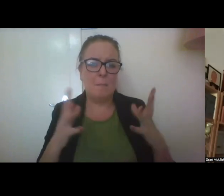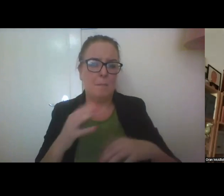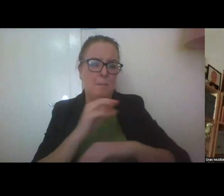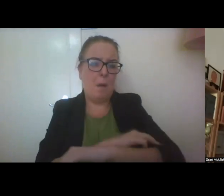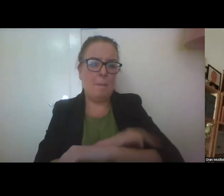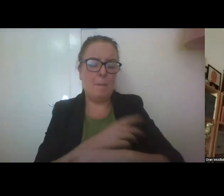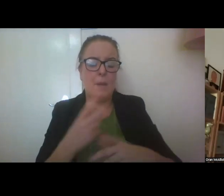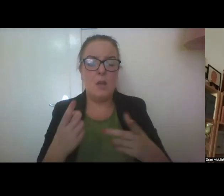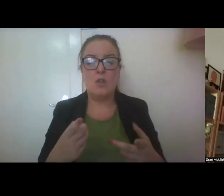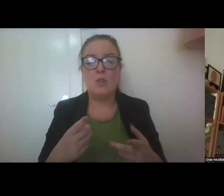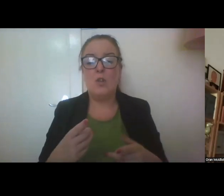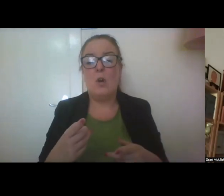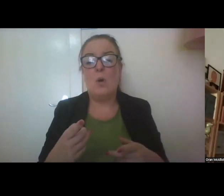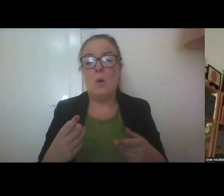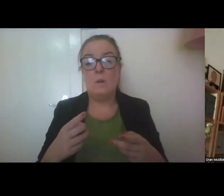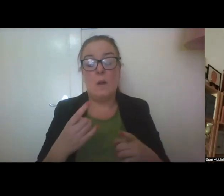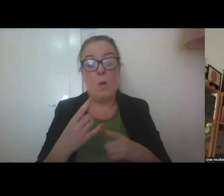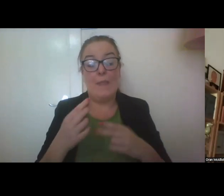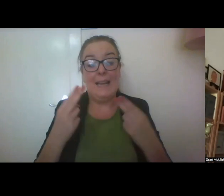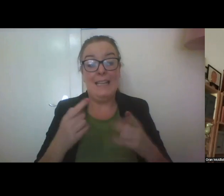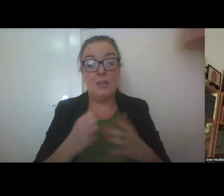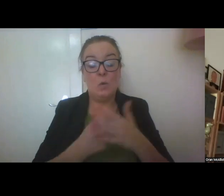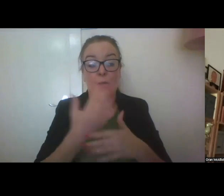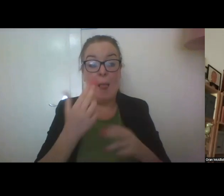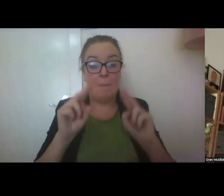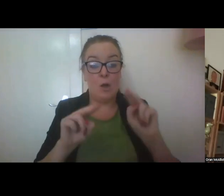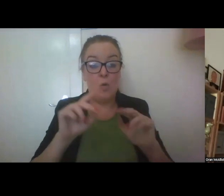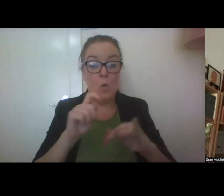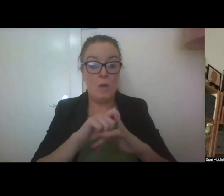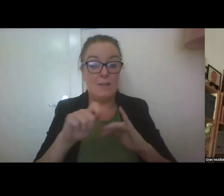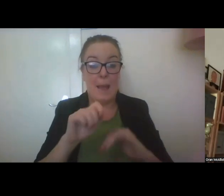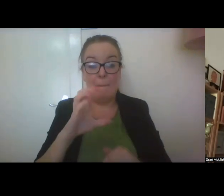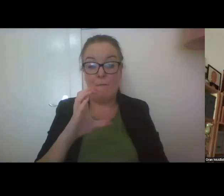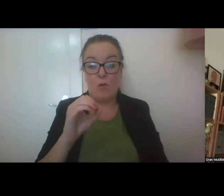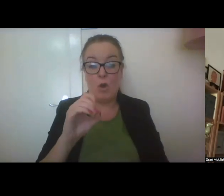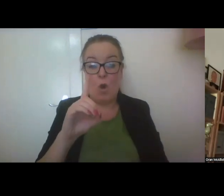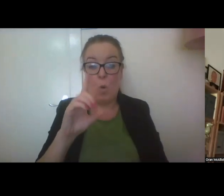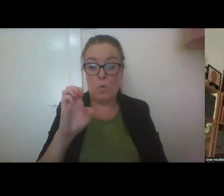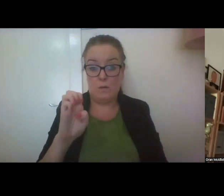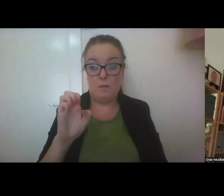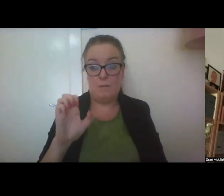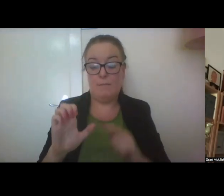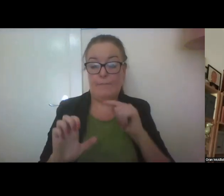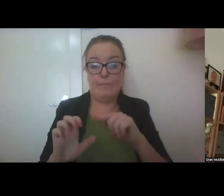they needed to develop a new type of code, a code that could be read more easily, a code that could be a little bit more powerful.